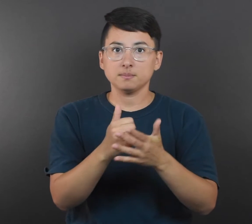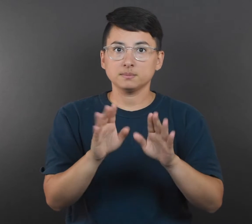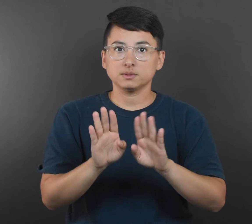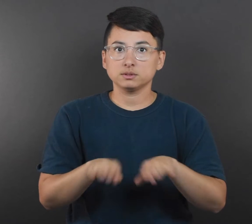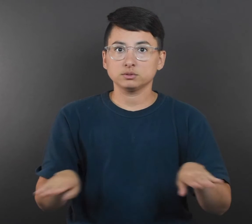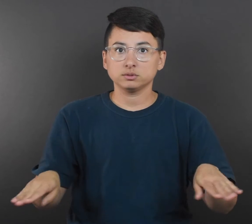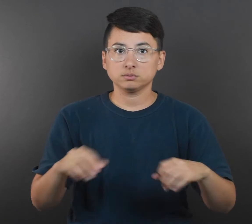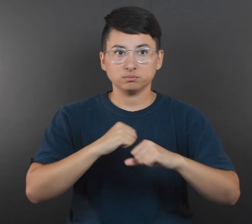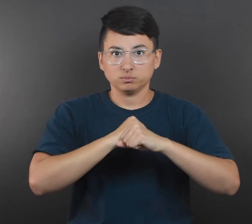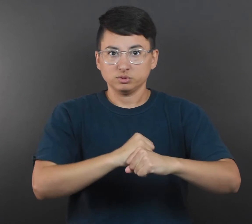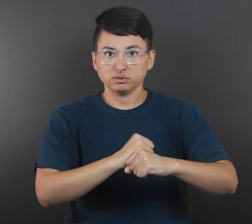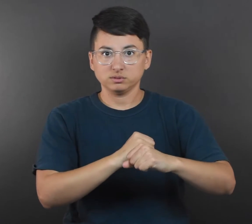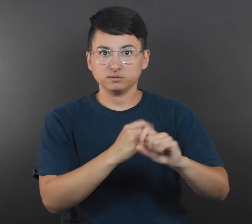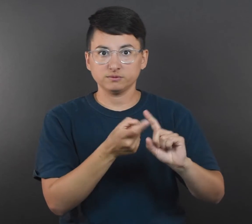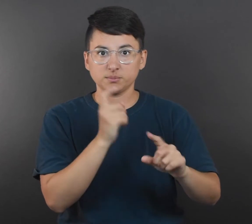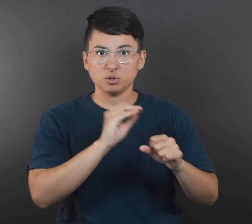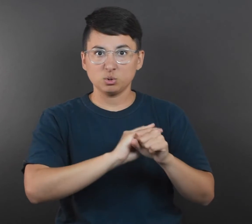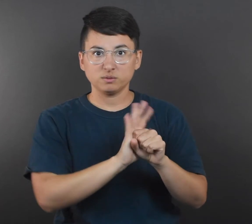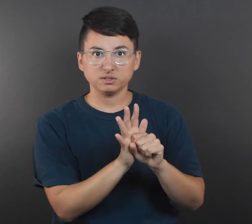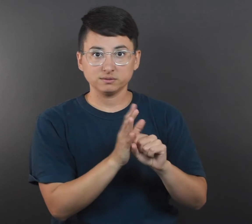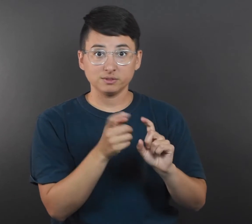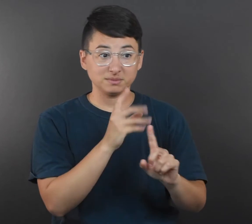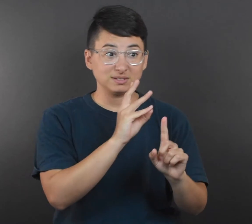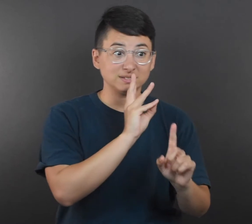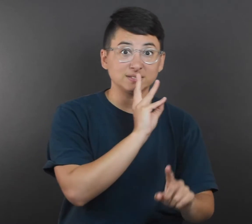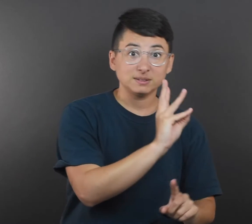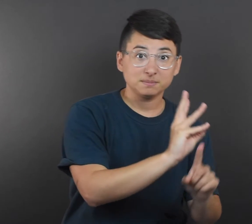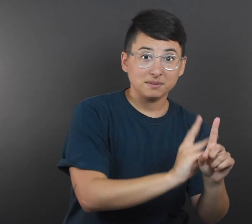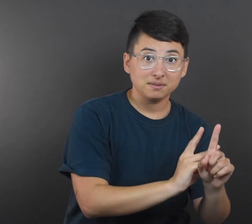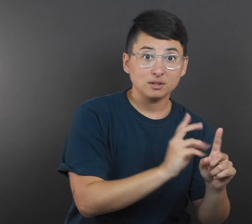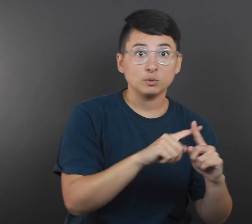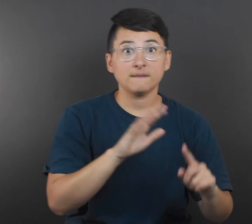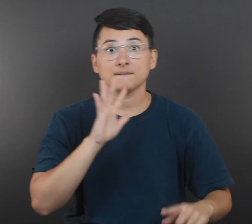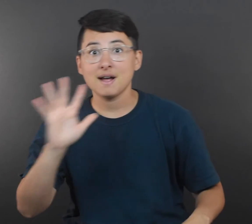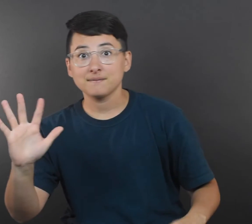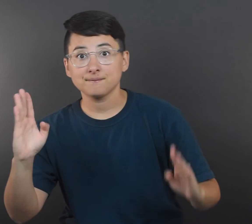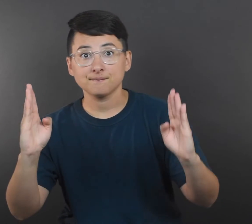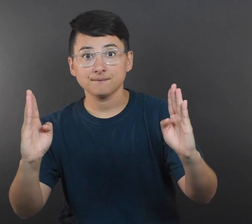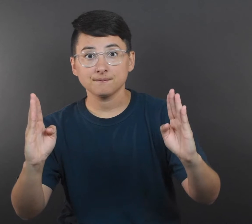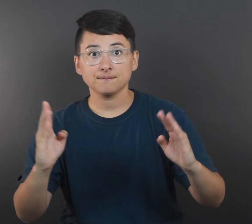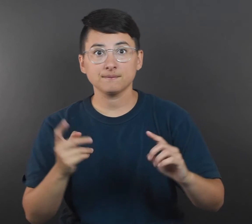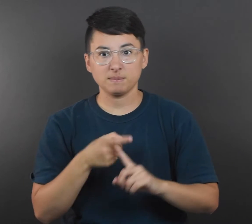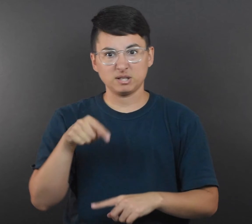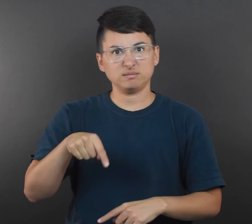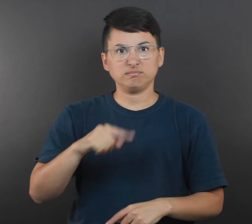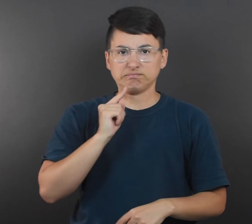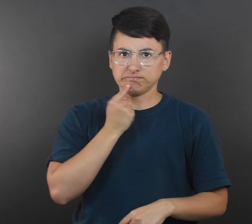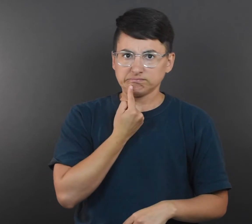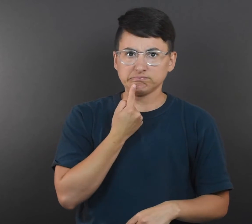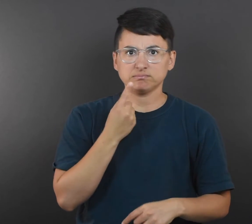“In rolling out this vaccine, we must use all we have learned about centering community and justice